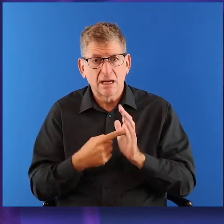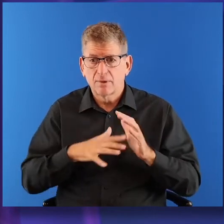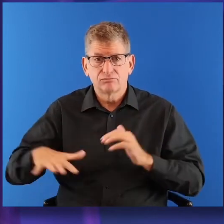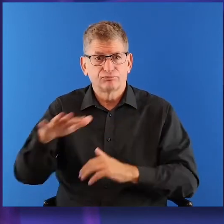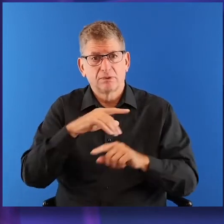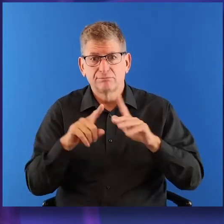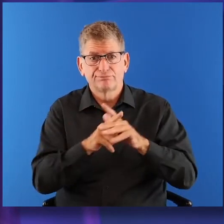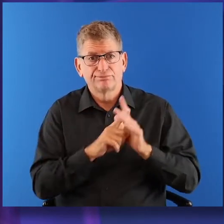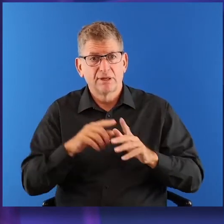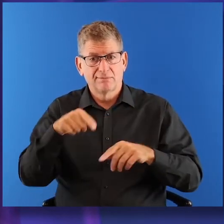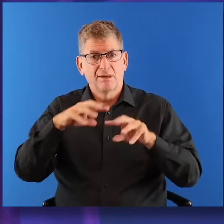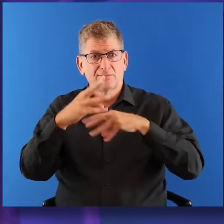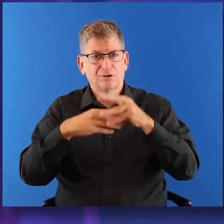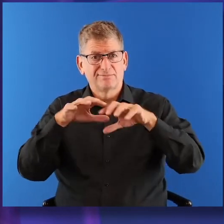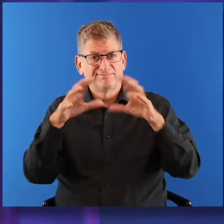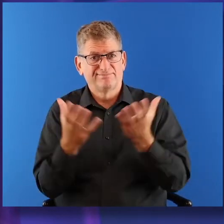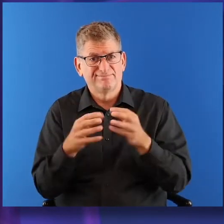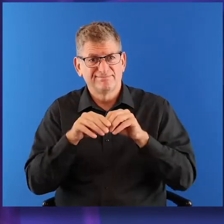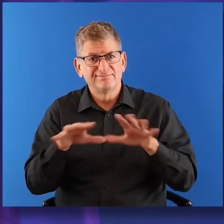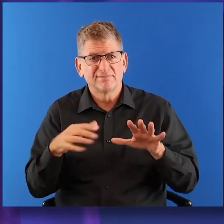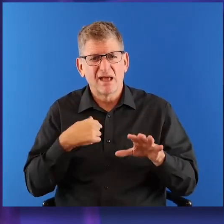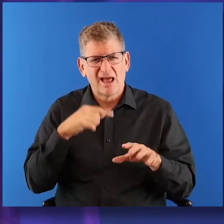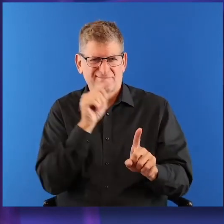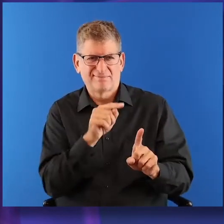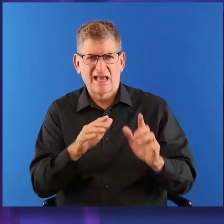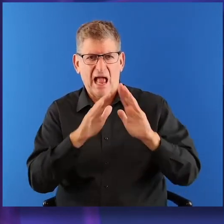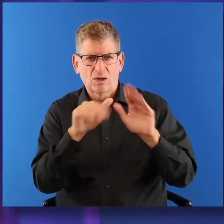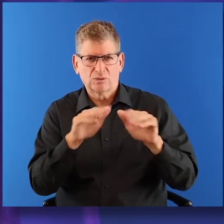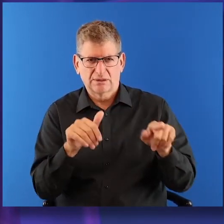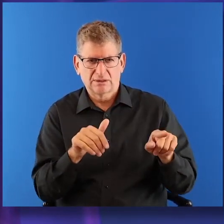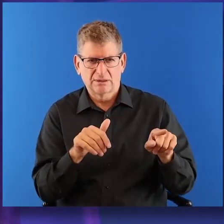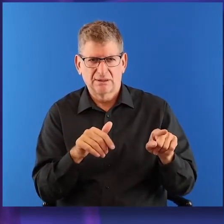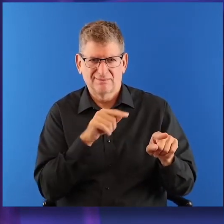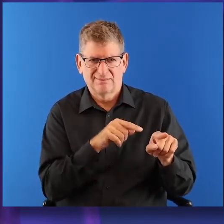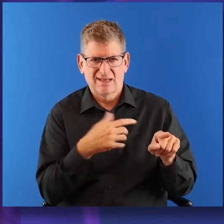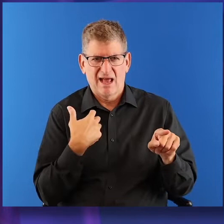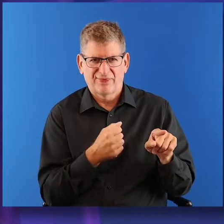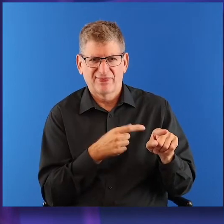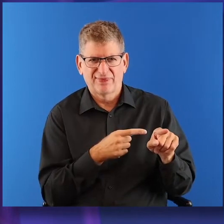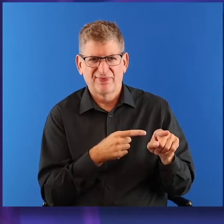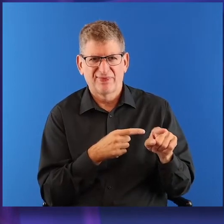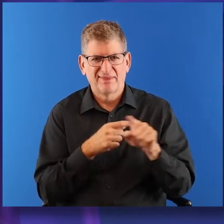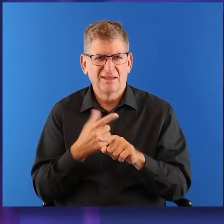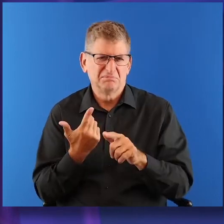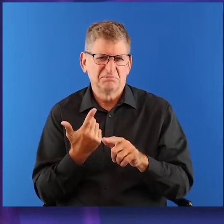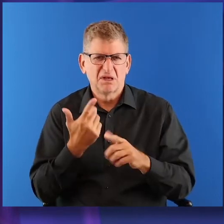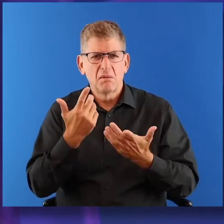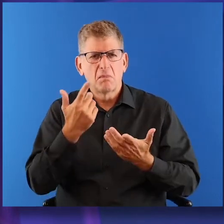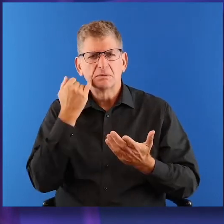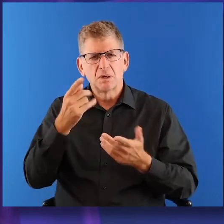We say housing is health, for instance. If you think about people experiencing homelessness, that's an area that's a congregate setting